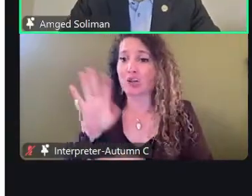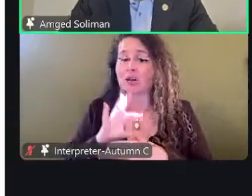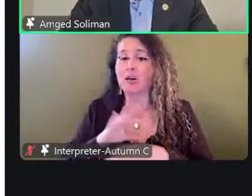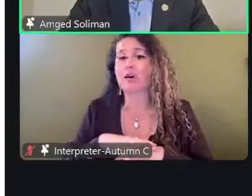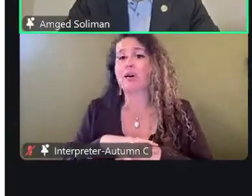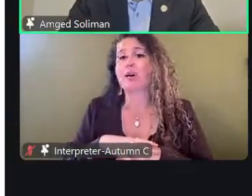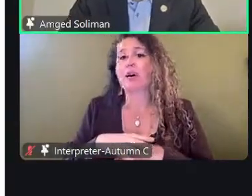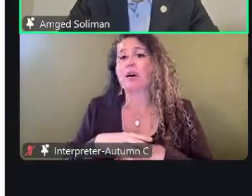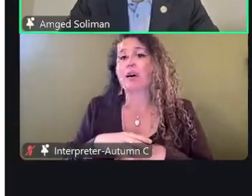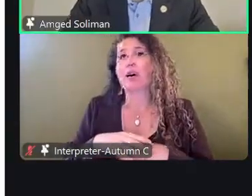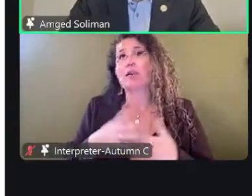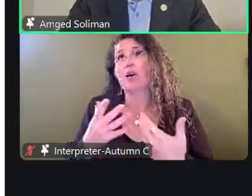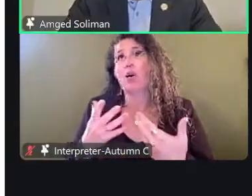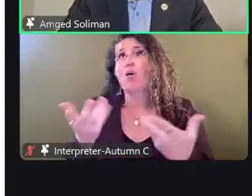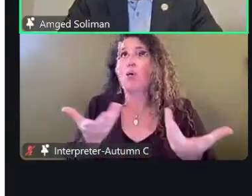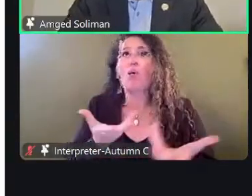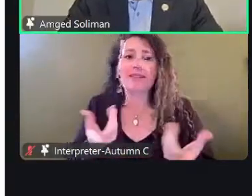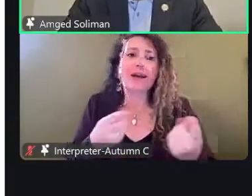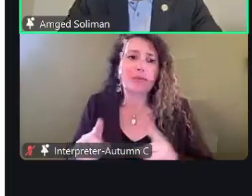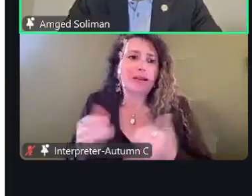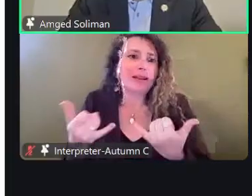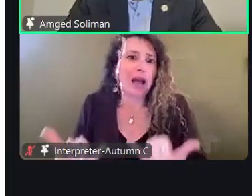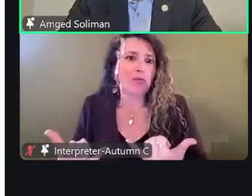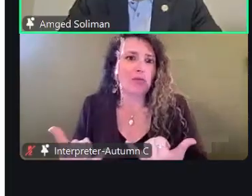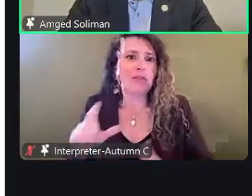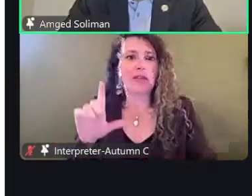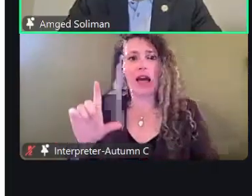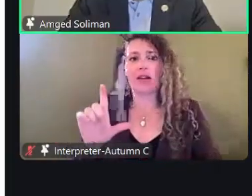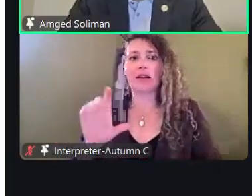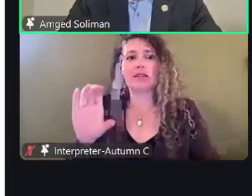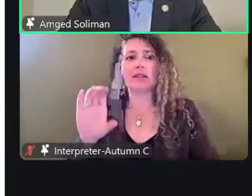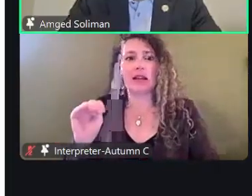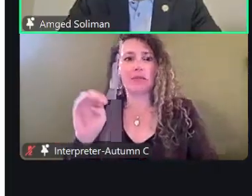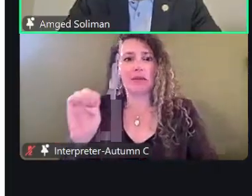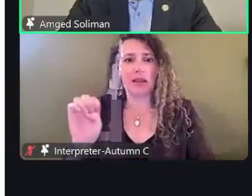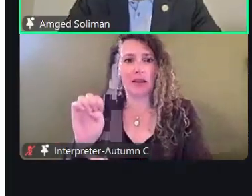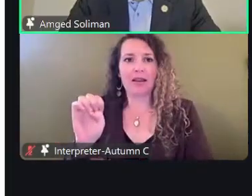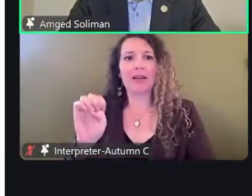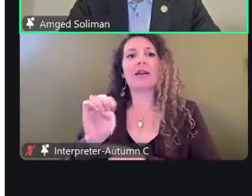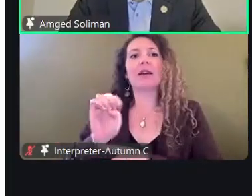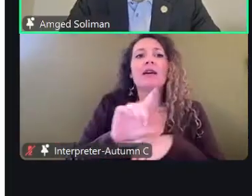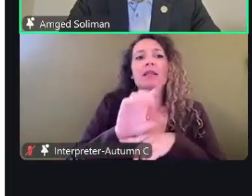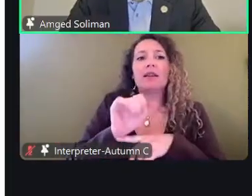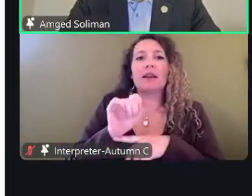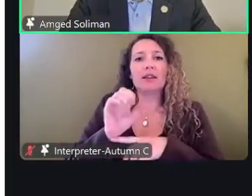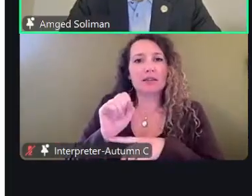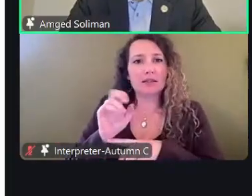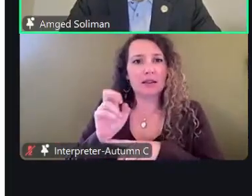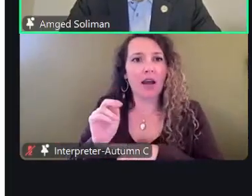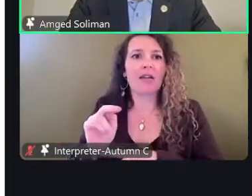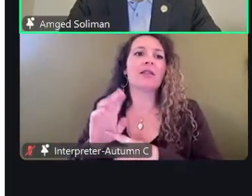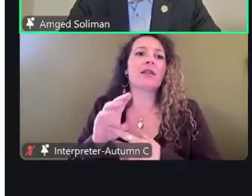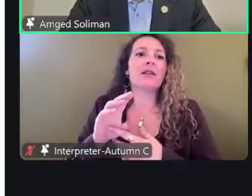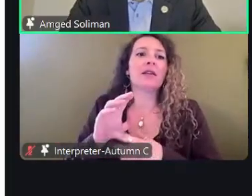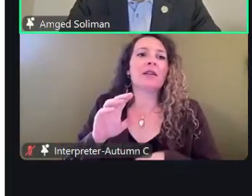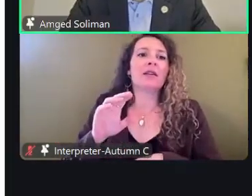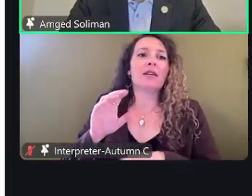stand currently. The LCME the liaison committee on medical education they are the ones responsible